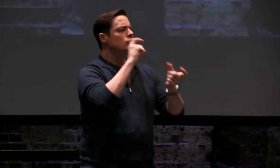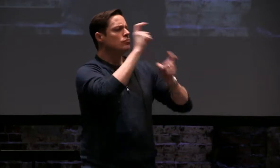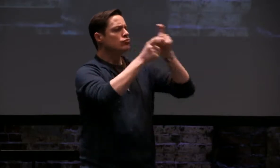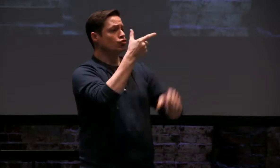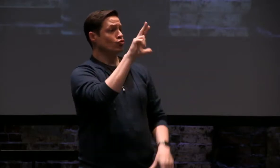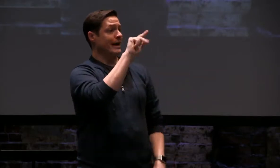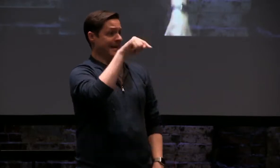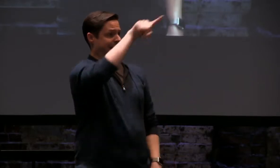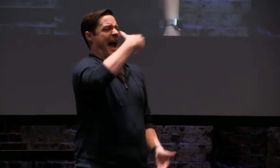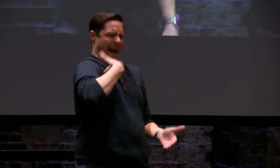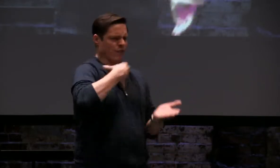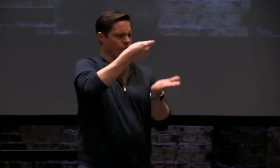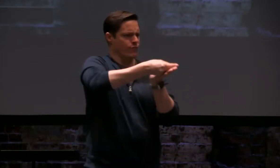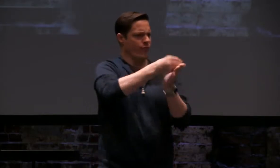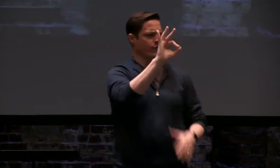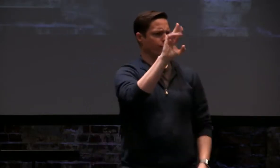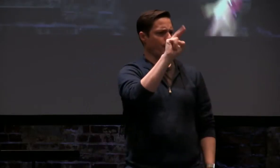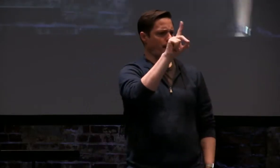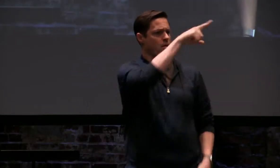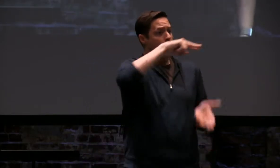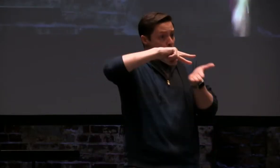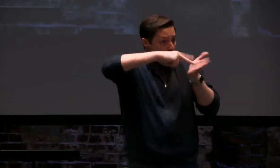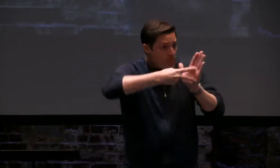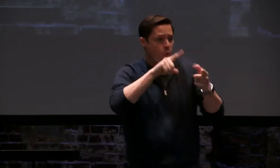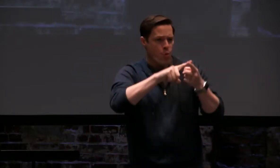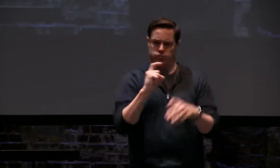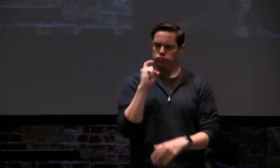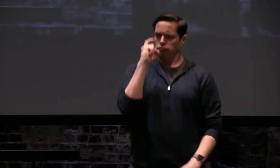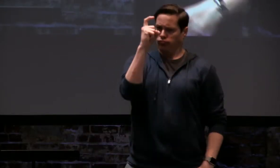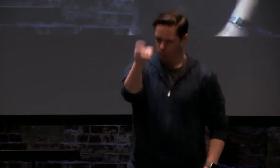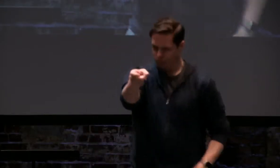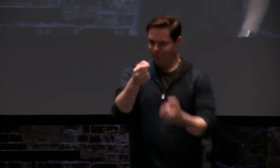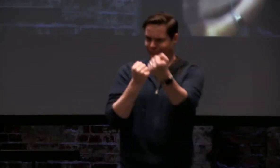Let's look at the ecosystem to see how many grants or funds are available